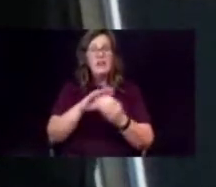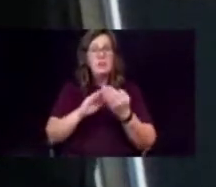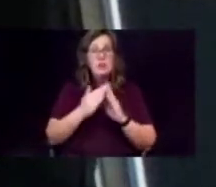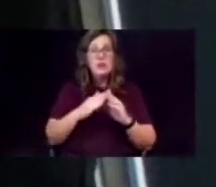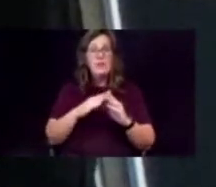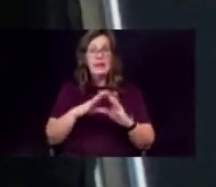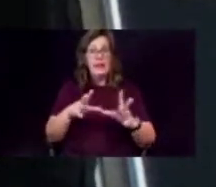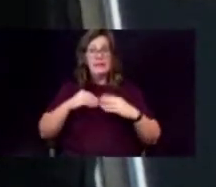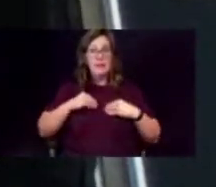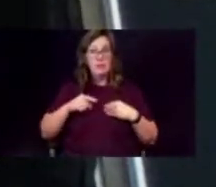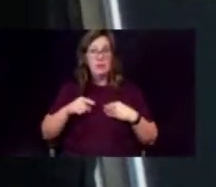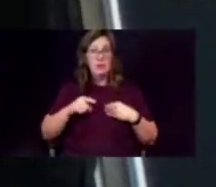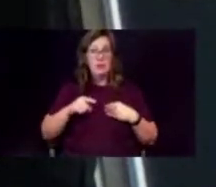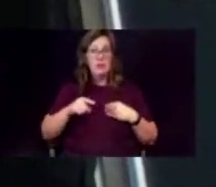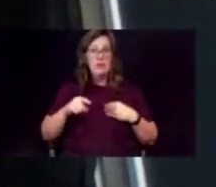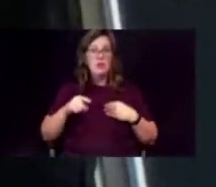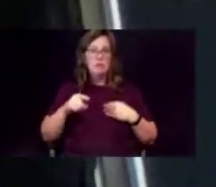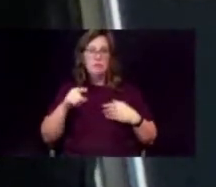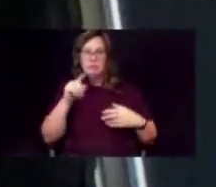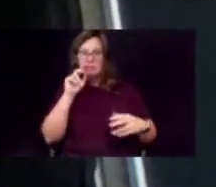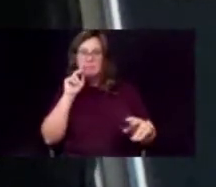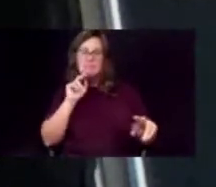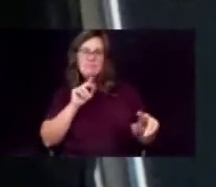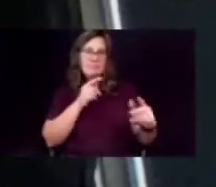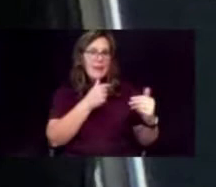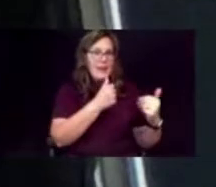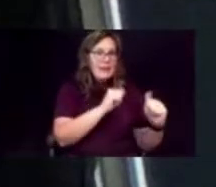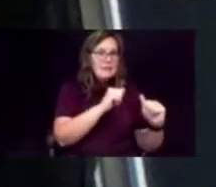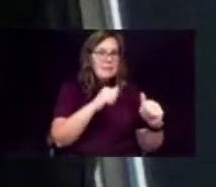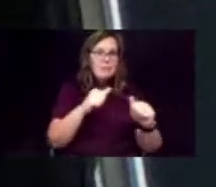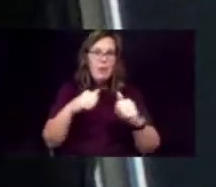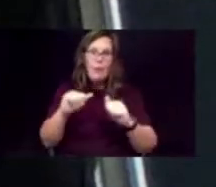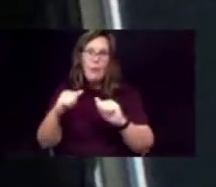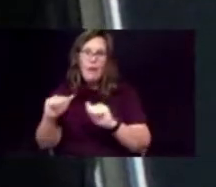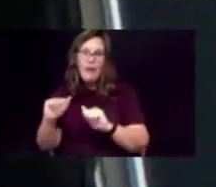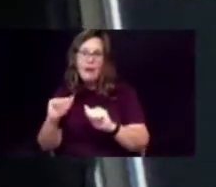you're part of and as long as you find one that you feel comfortable in and you can grow